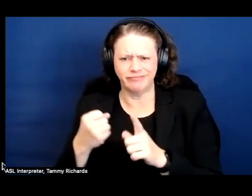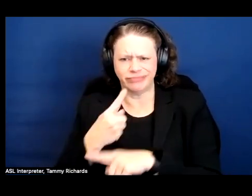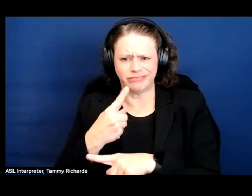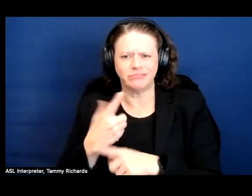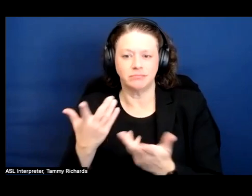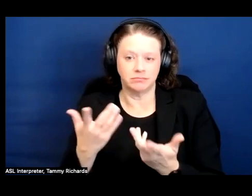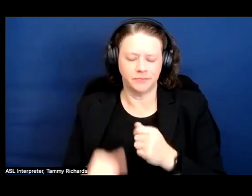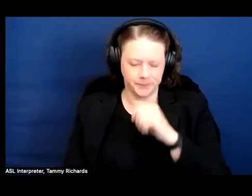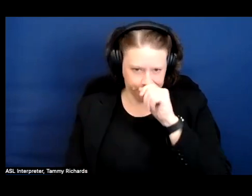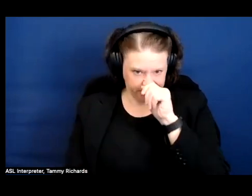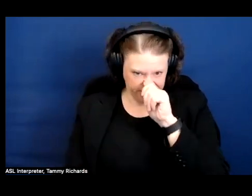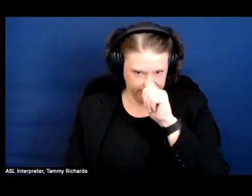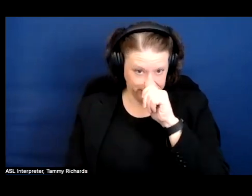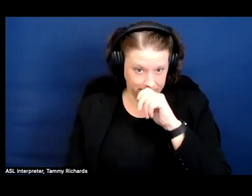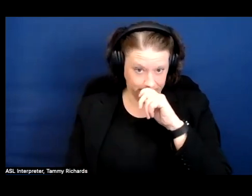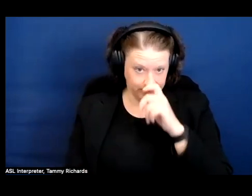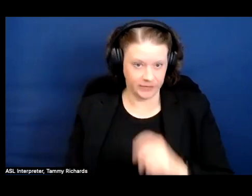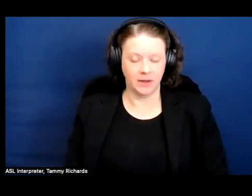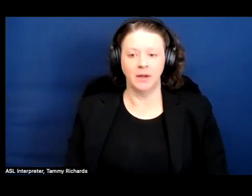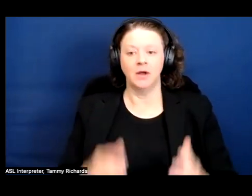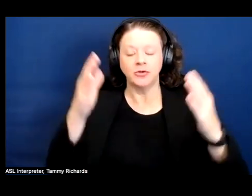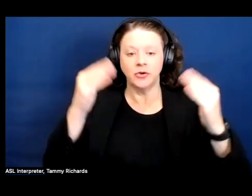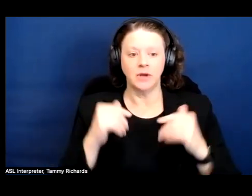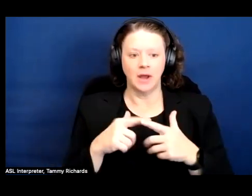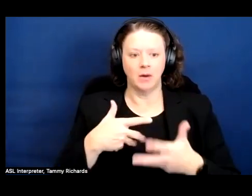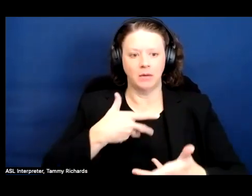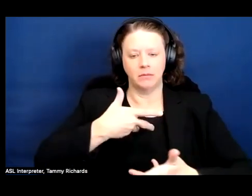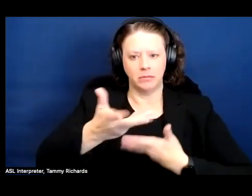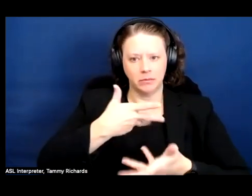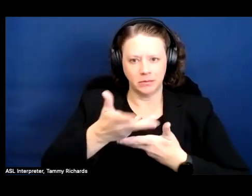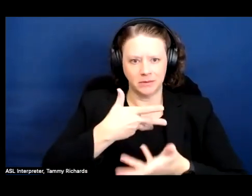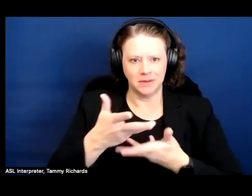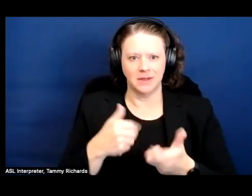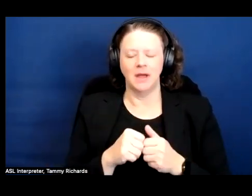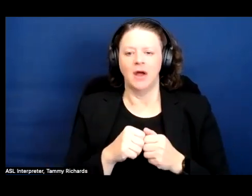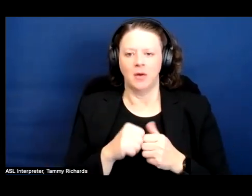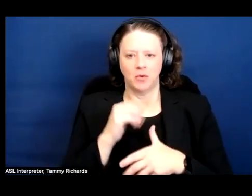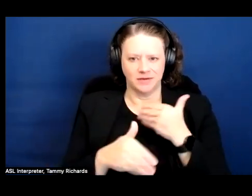I added a link down here to a DFEH publication, now the Civil Rights Department,